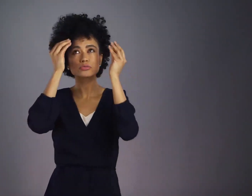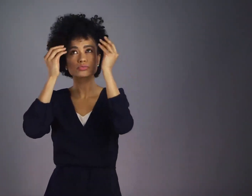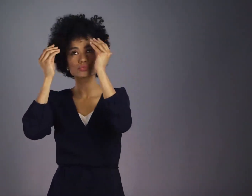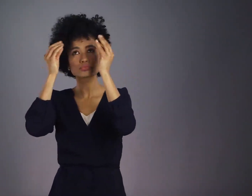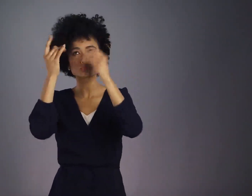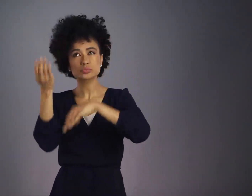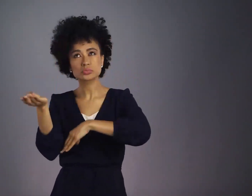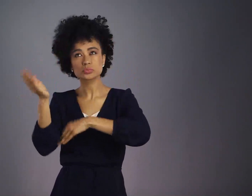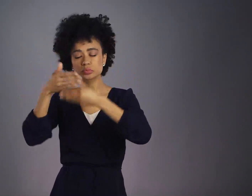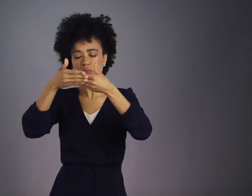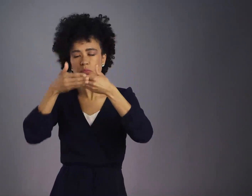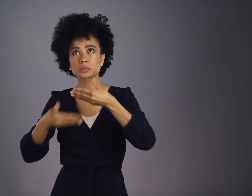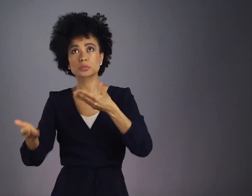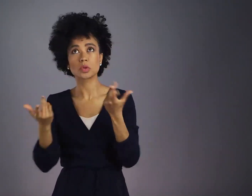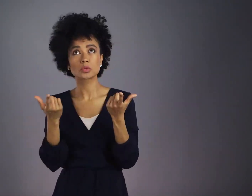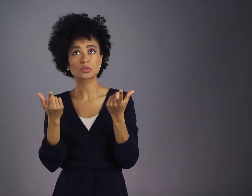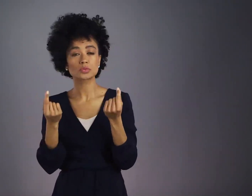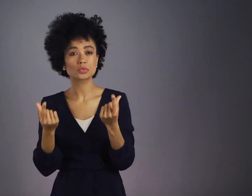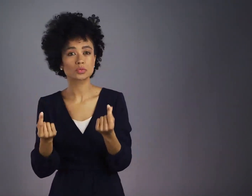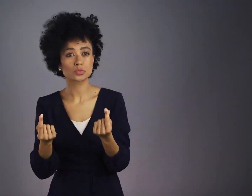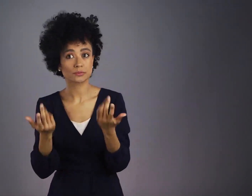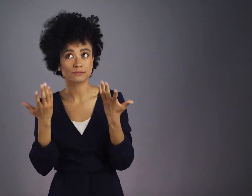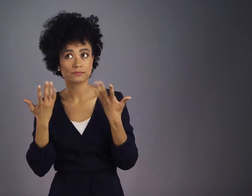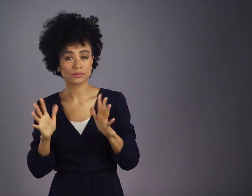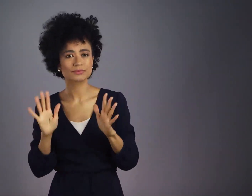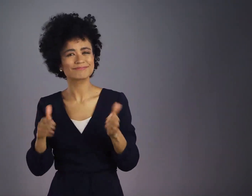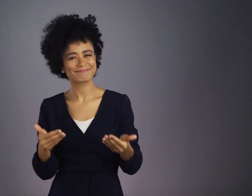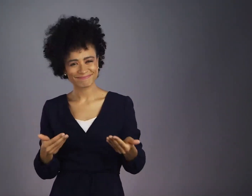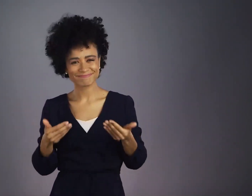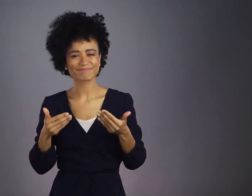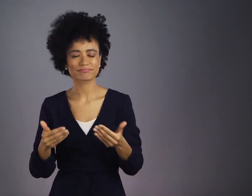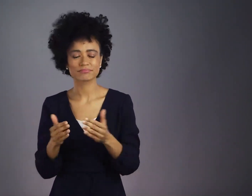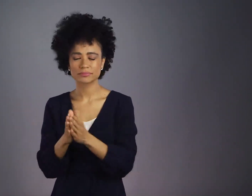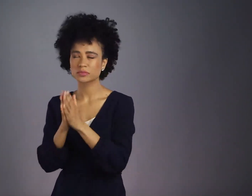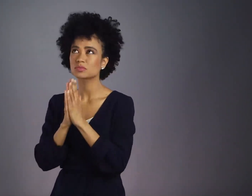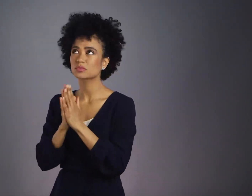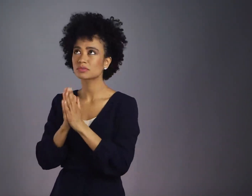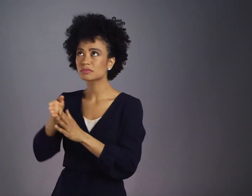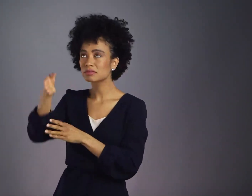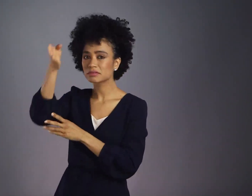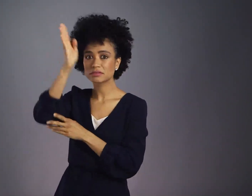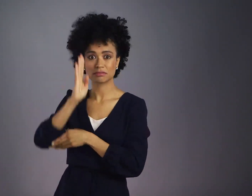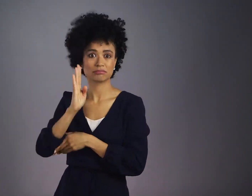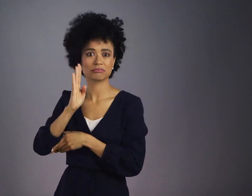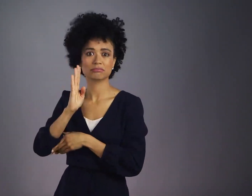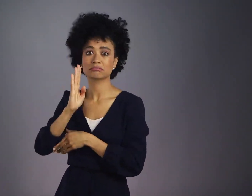We usually conclude the period of meditation with a prayer that we be shown all through the day